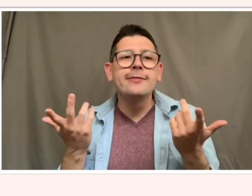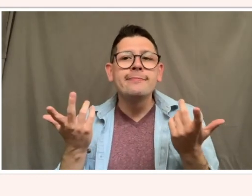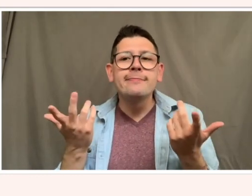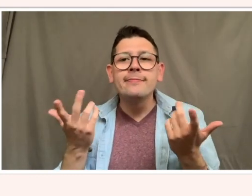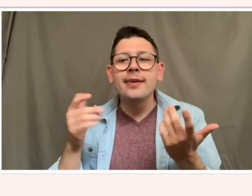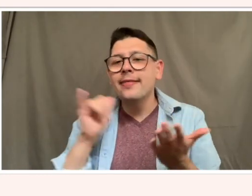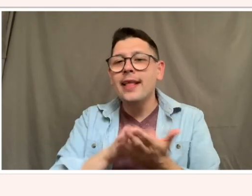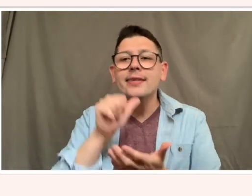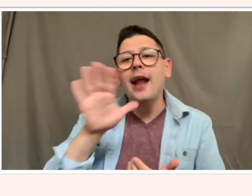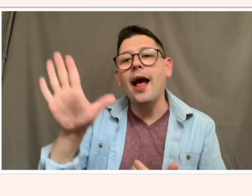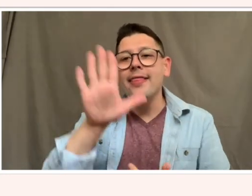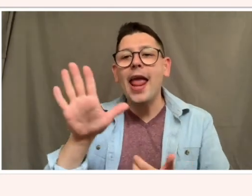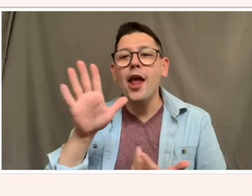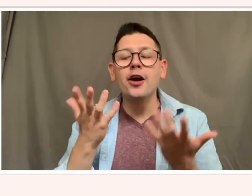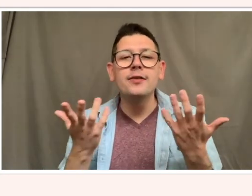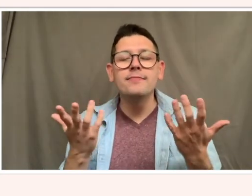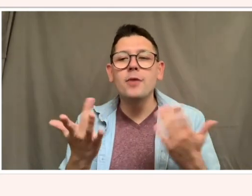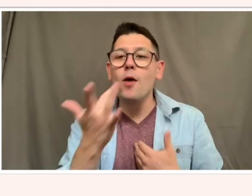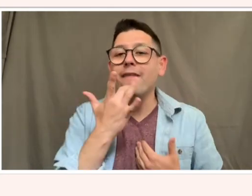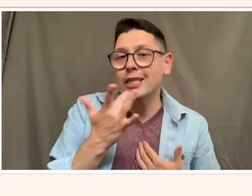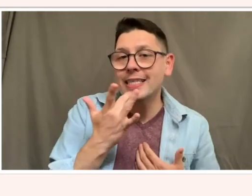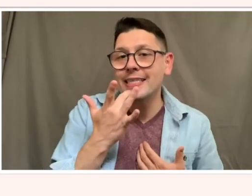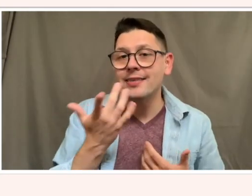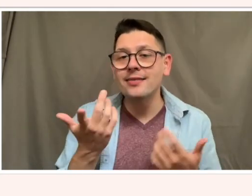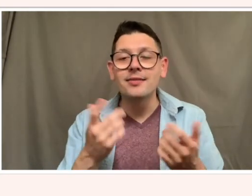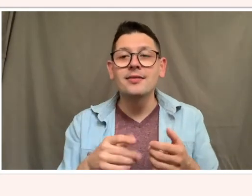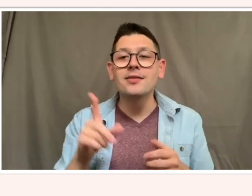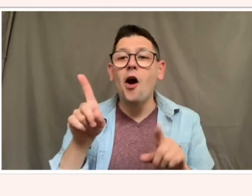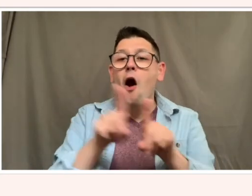can't monitor those on a regular basis and you know,